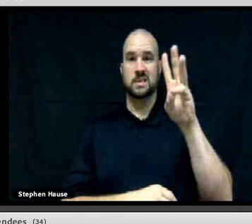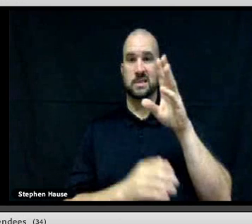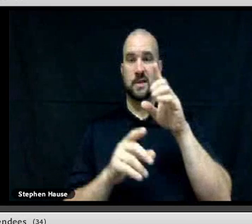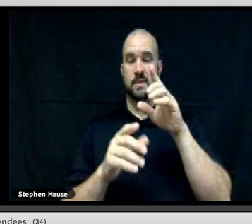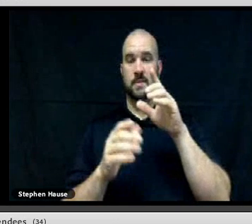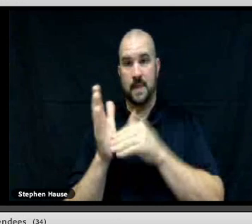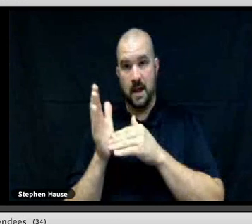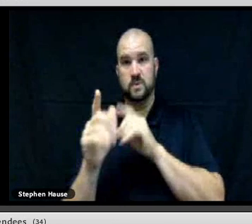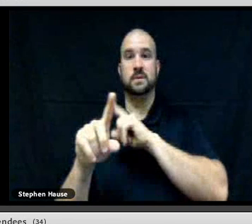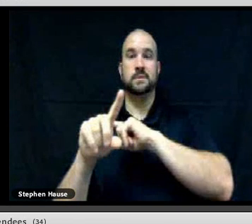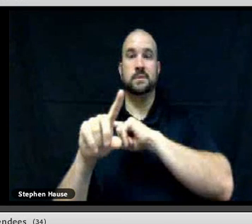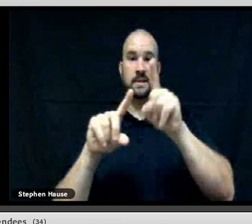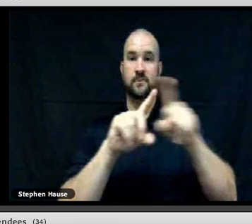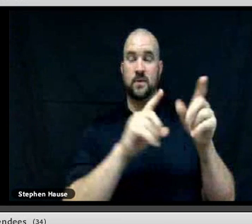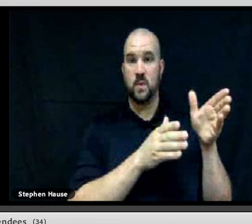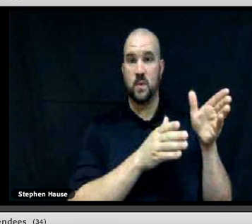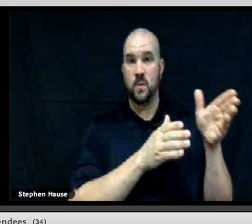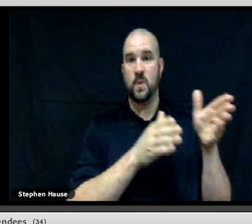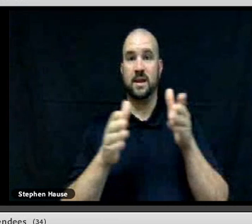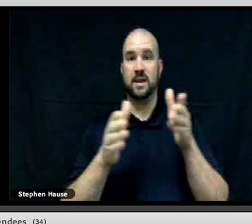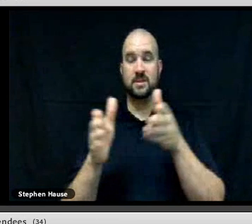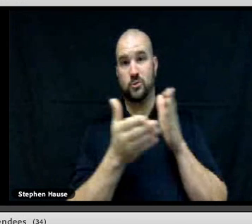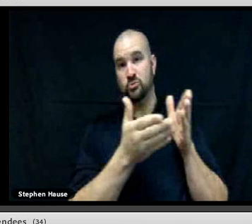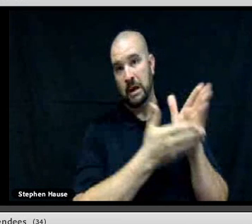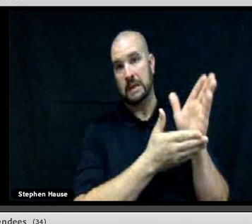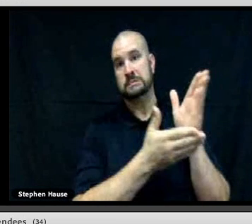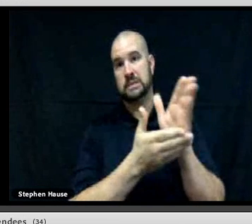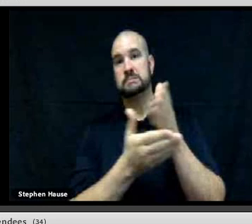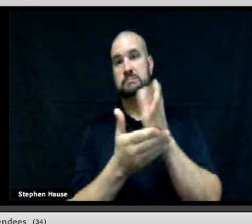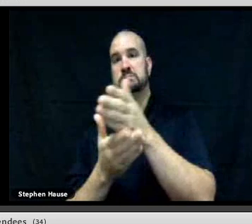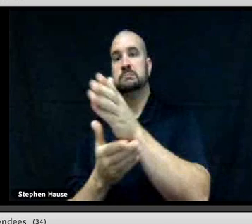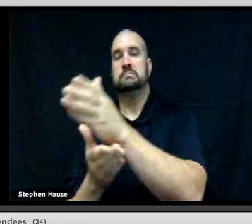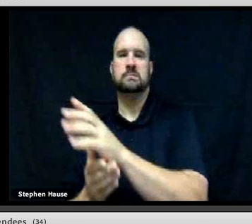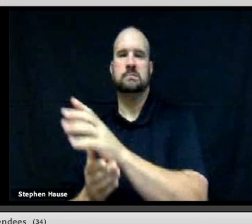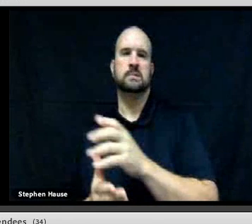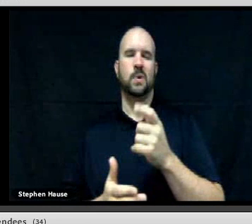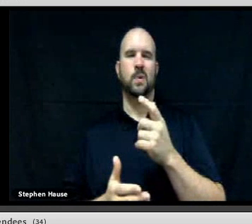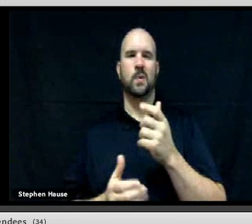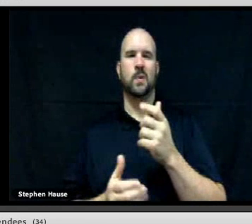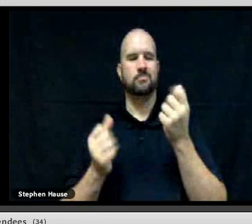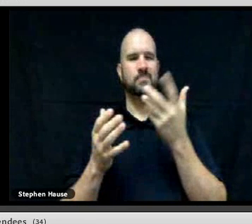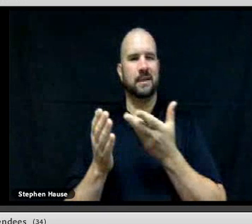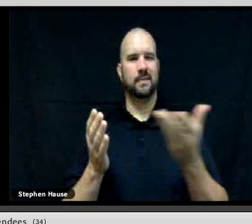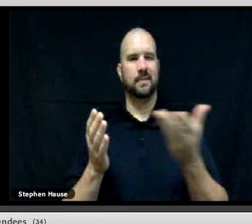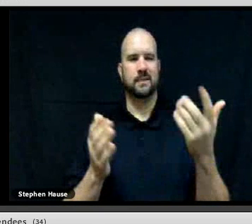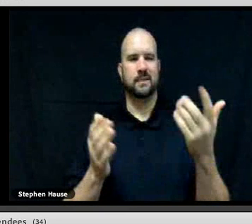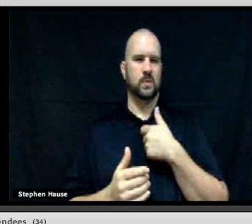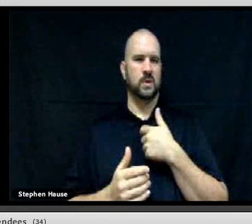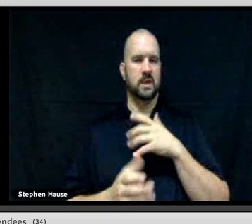when it comes to this kind of material. So, why are we talking about this now, um,